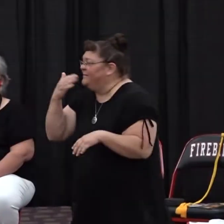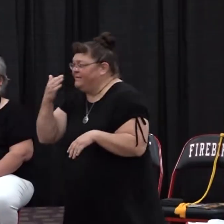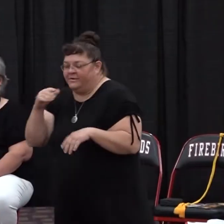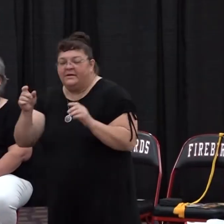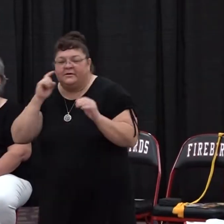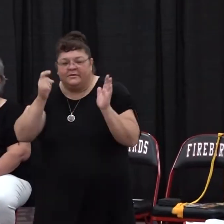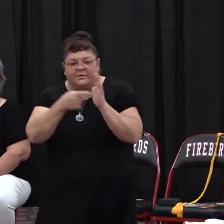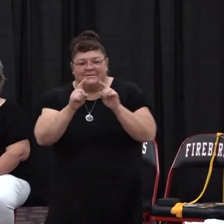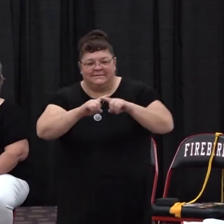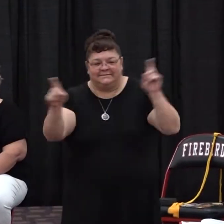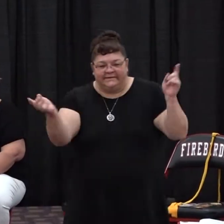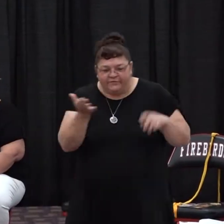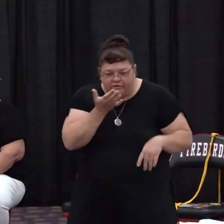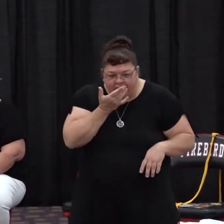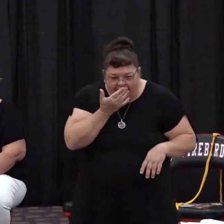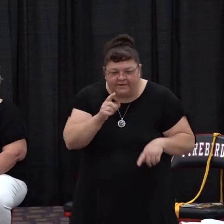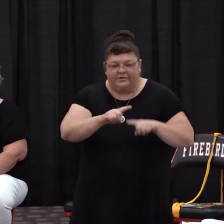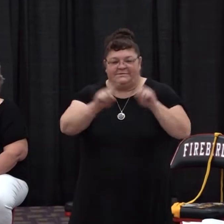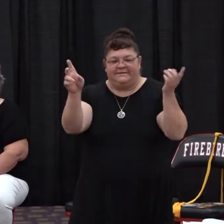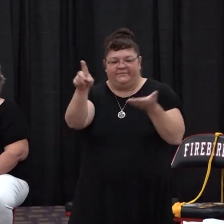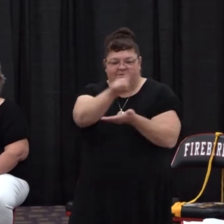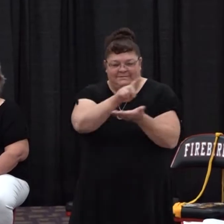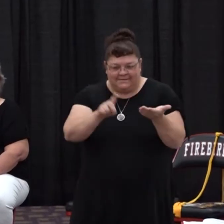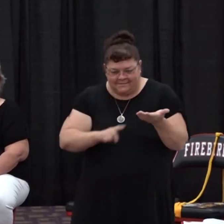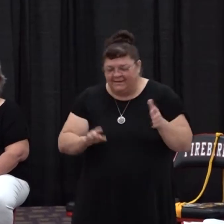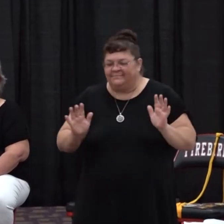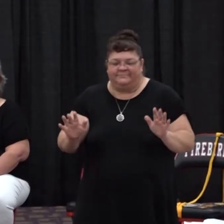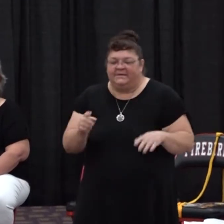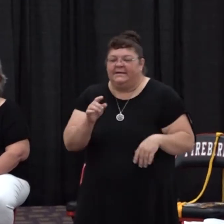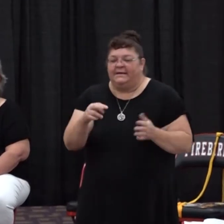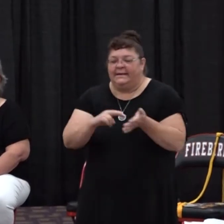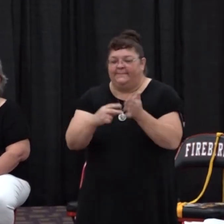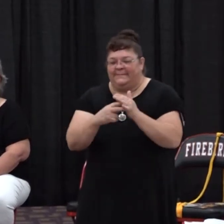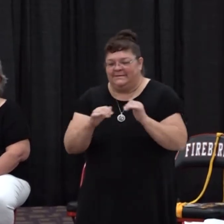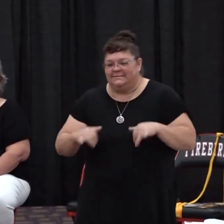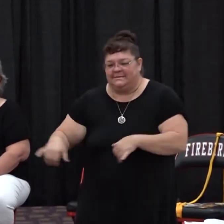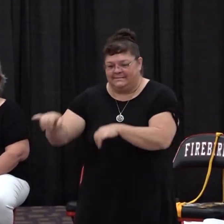Ok, so if you noticed the difference. The color is different, and the design.